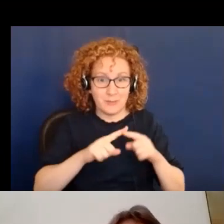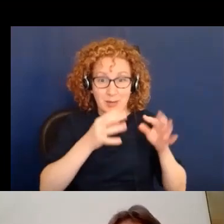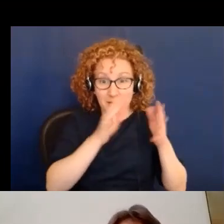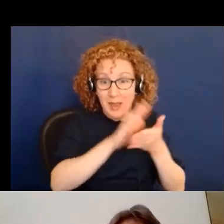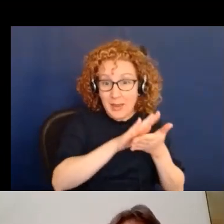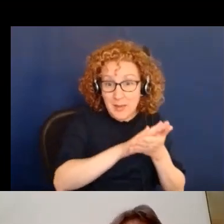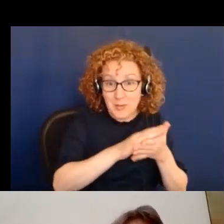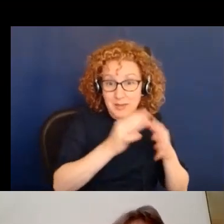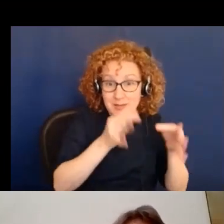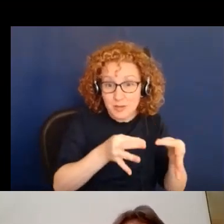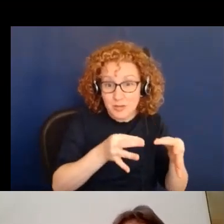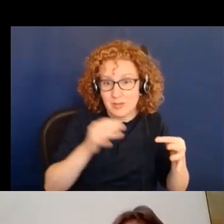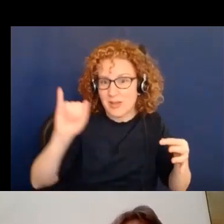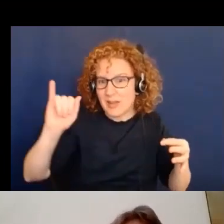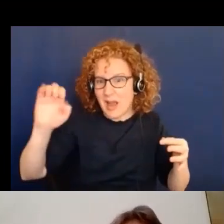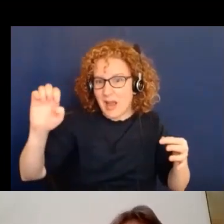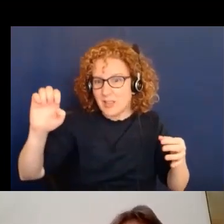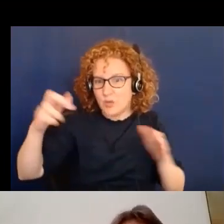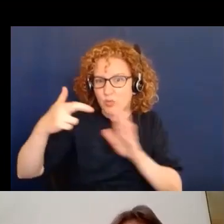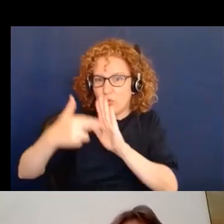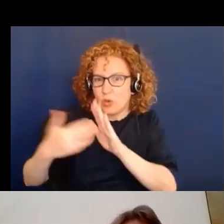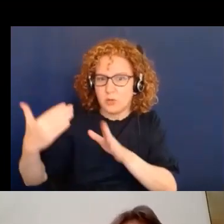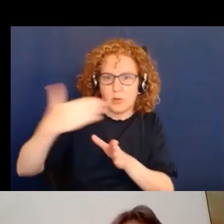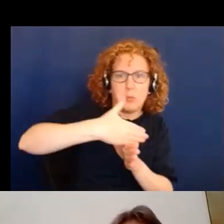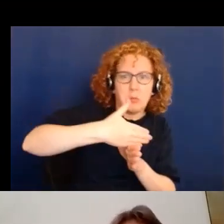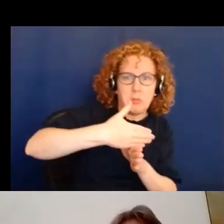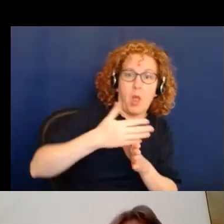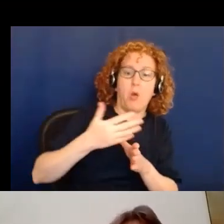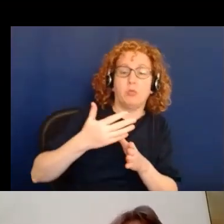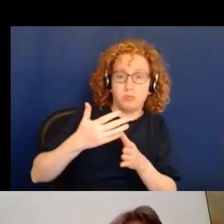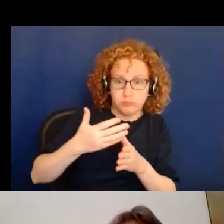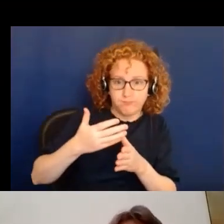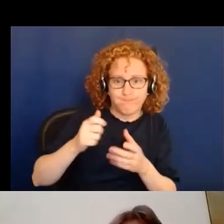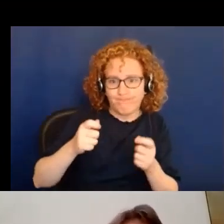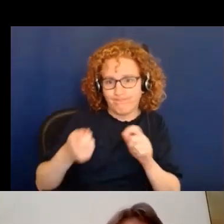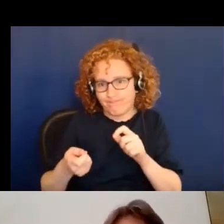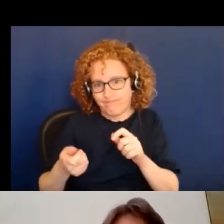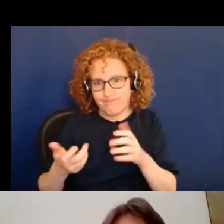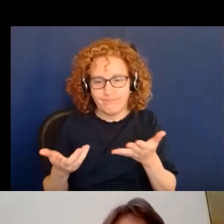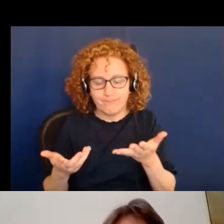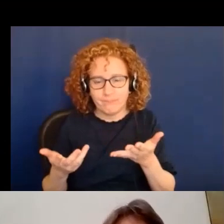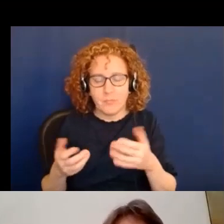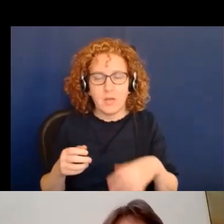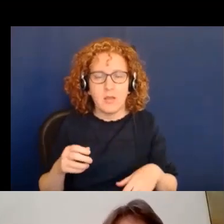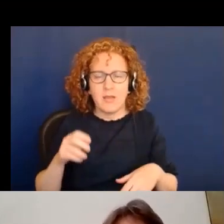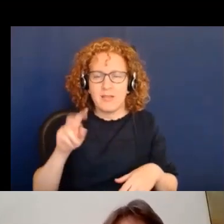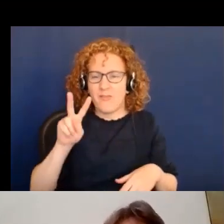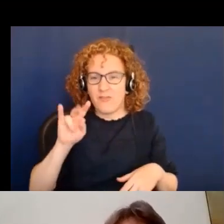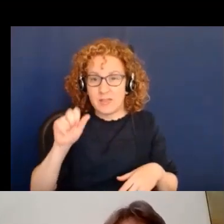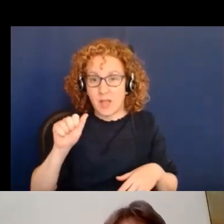ICE rules came in and then the visa and then the the code so so that makes it difficult and that's